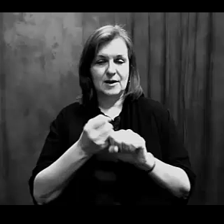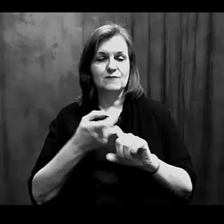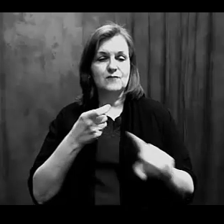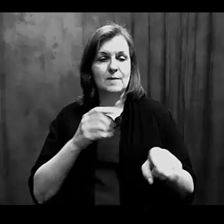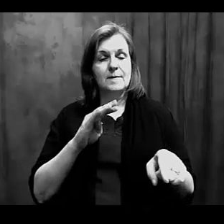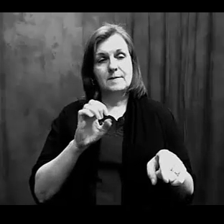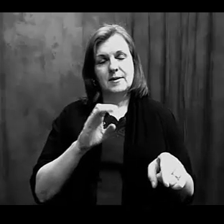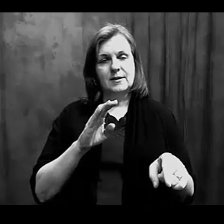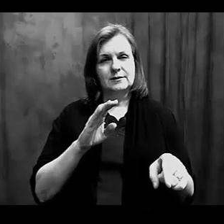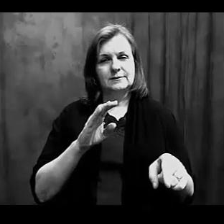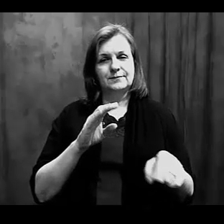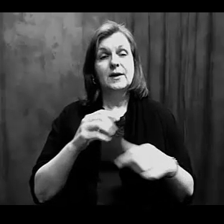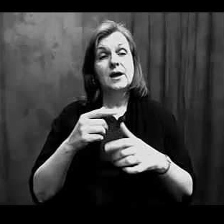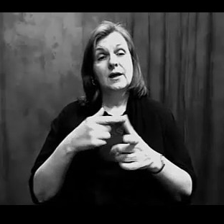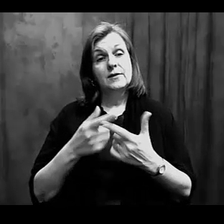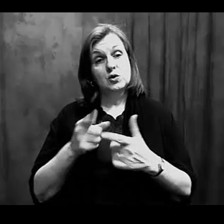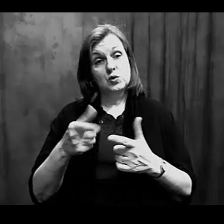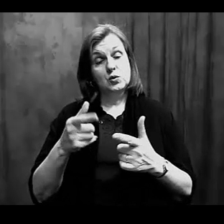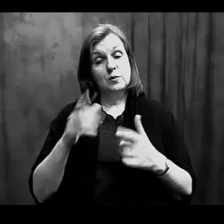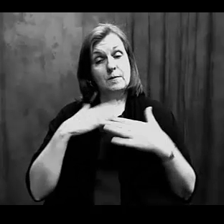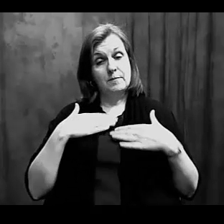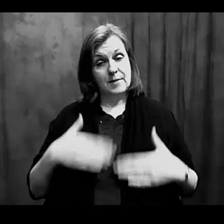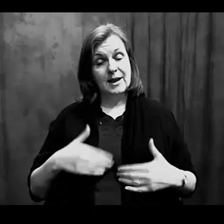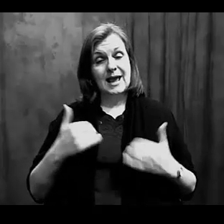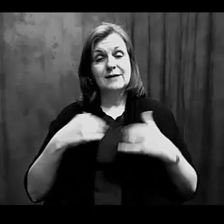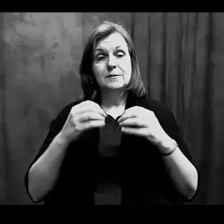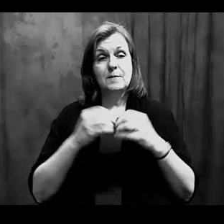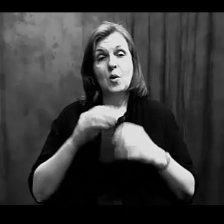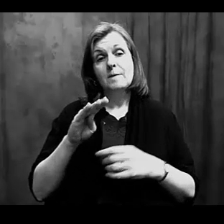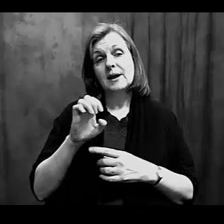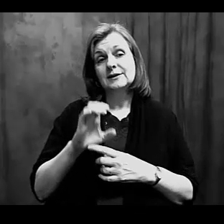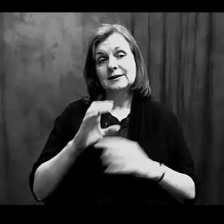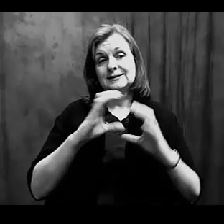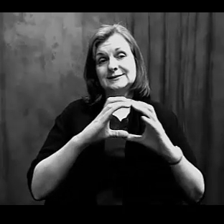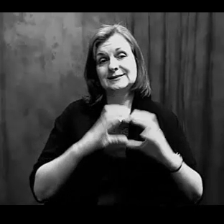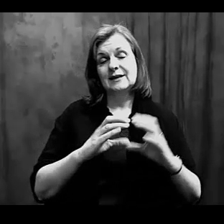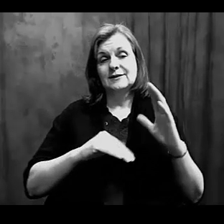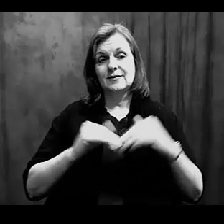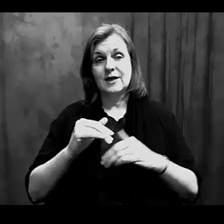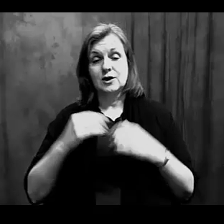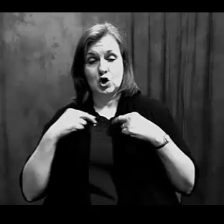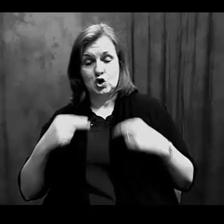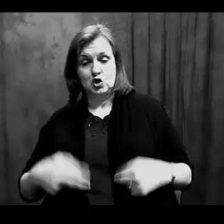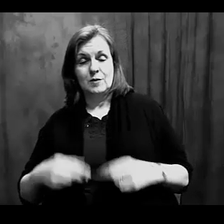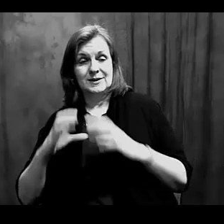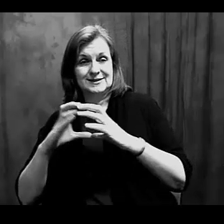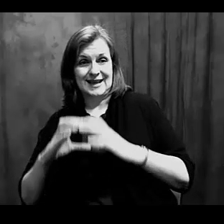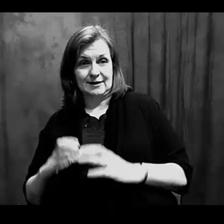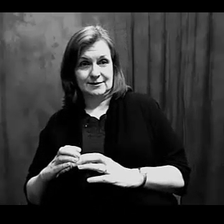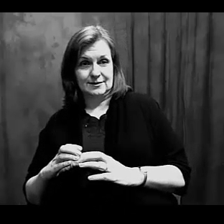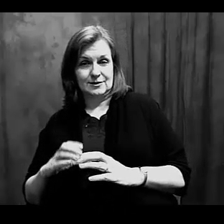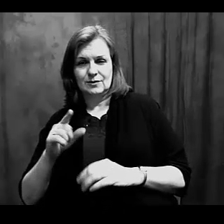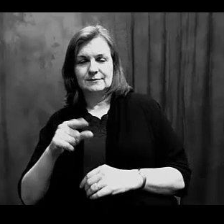and if we at it just you you have more bacterial cells than human cells in your body